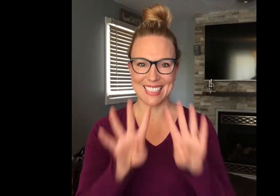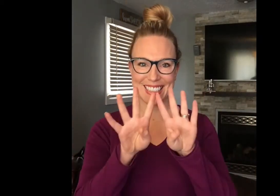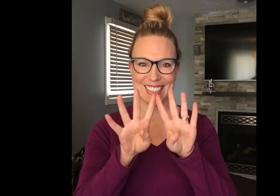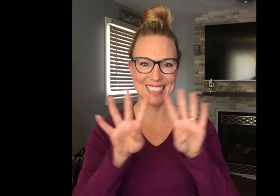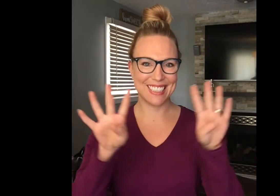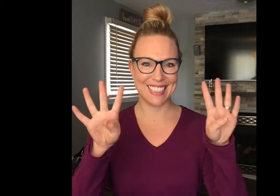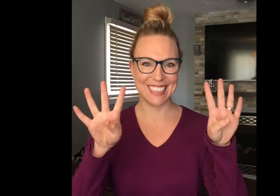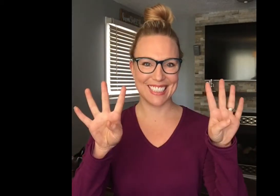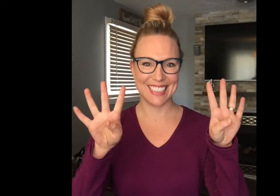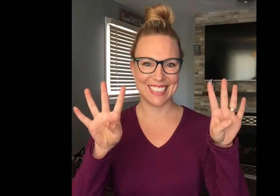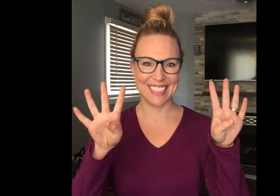HANUKKAH